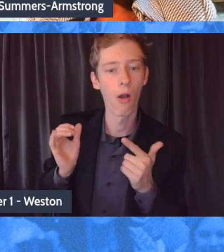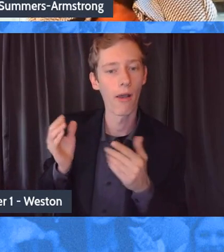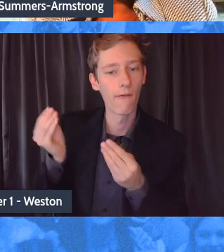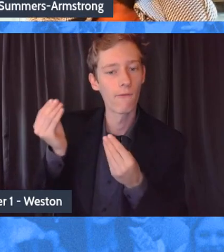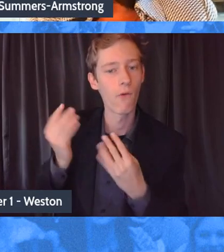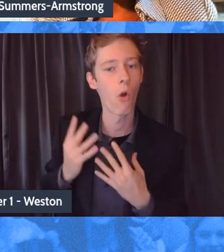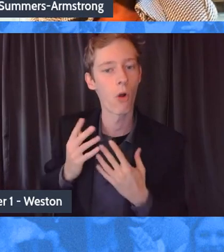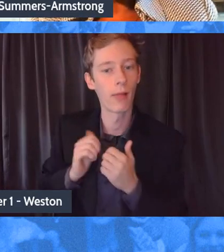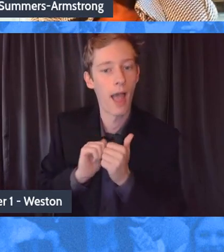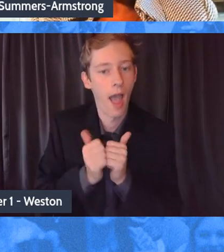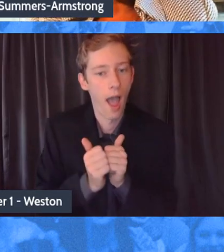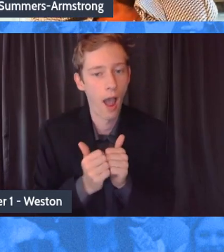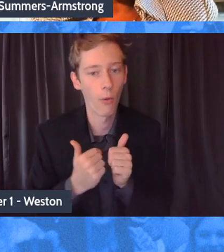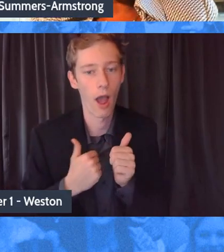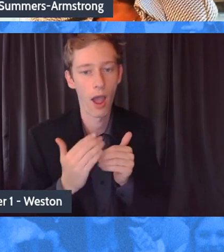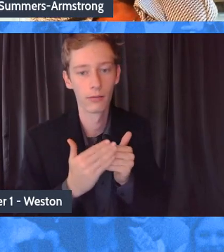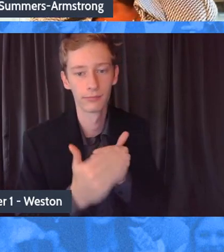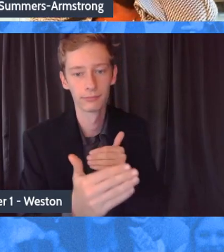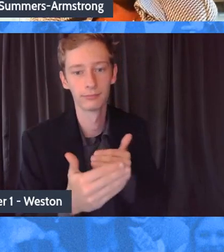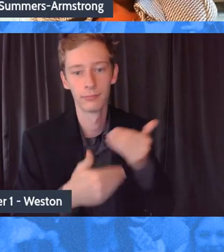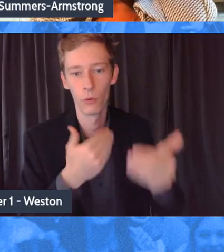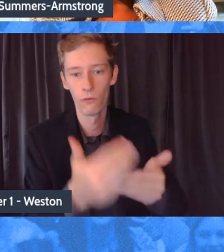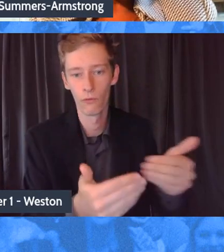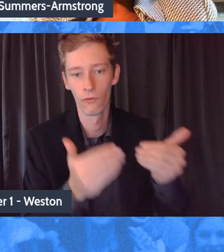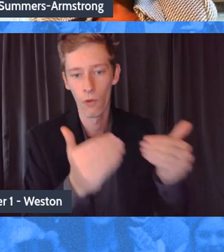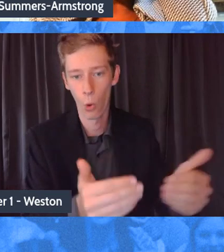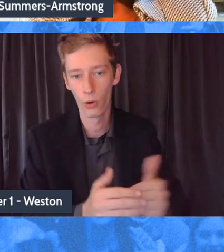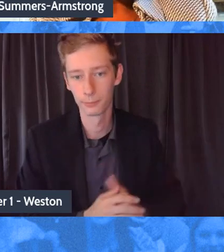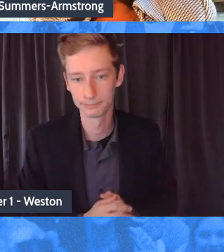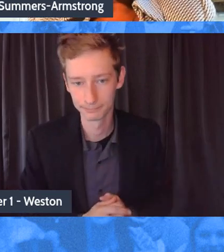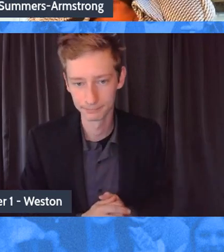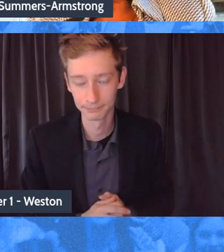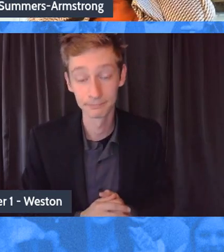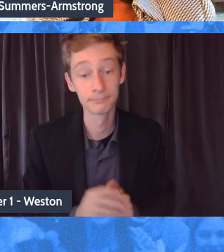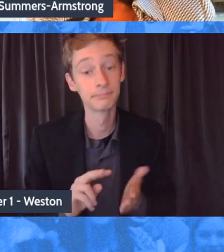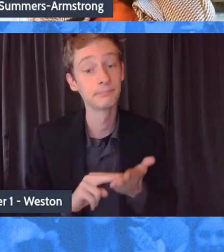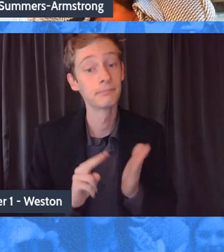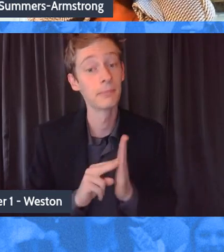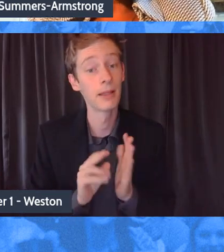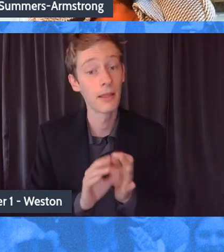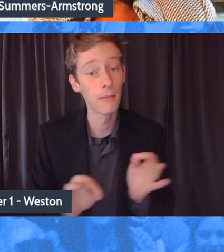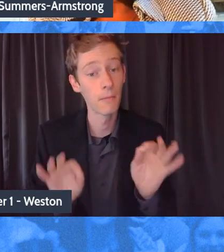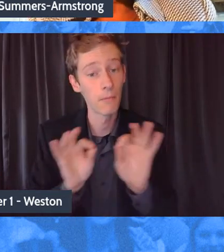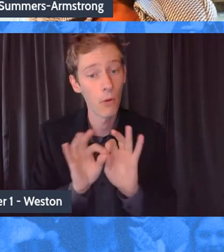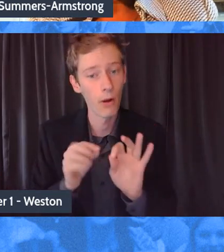And it's important that I listen, that I work collaboratively,